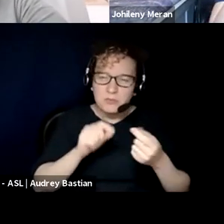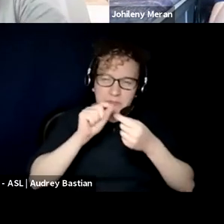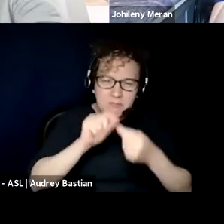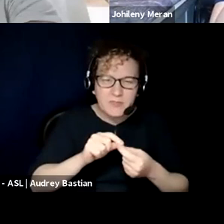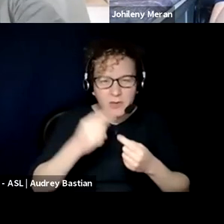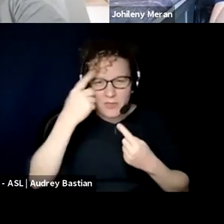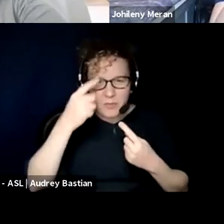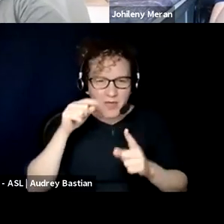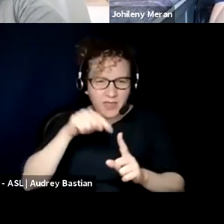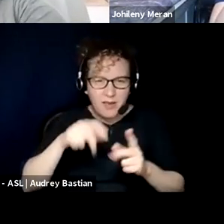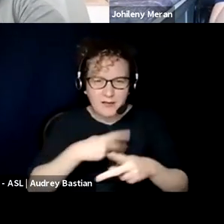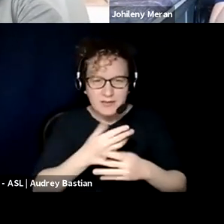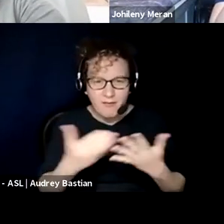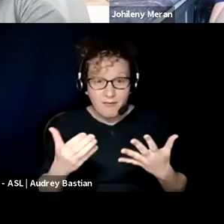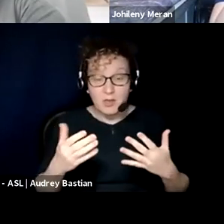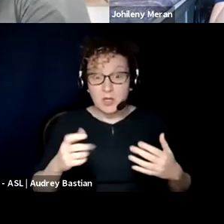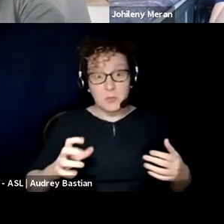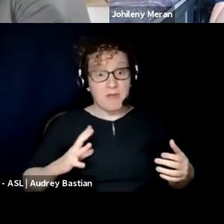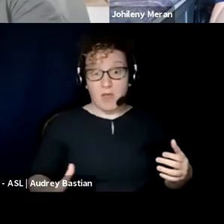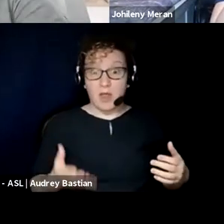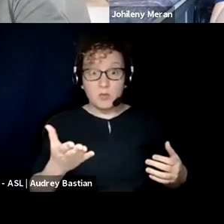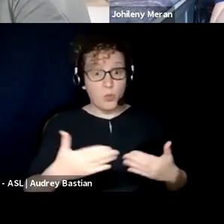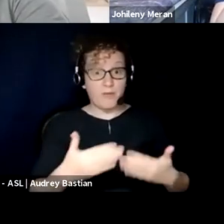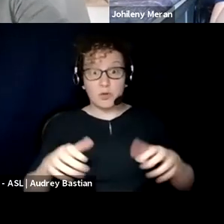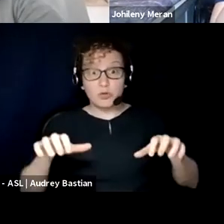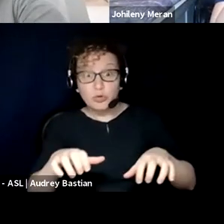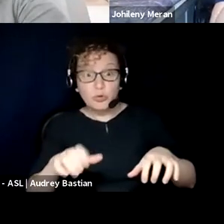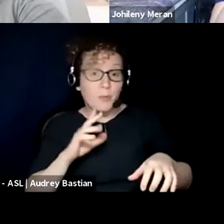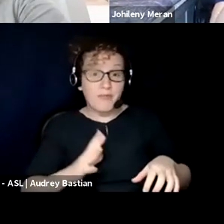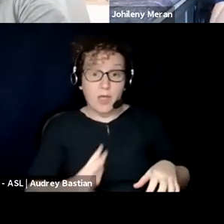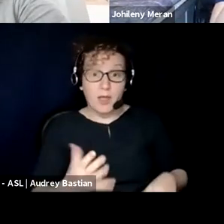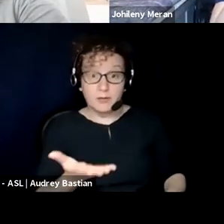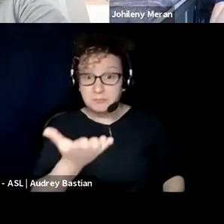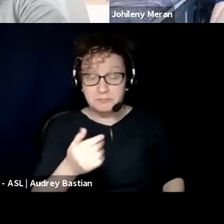like it is going to be fine. Like whatever you do is fine. And there were